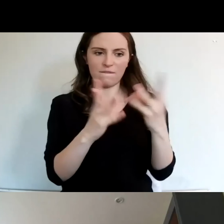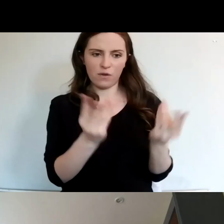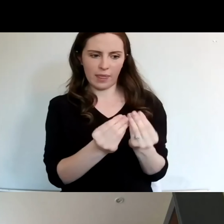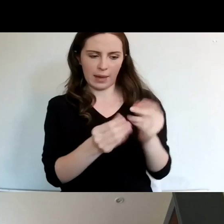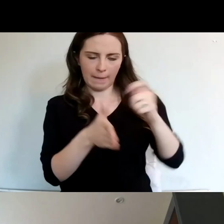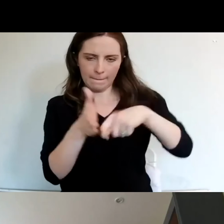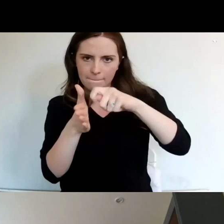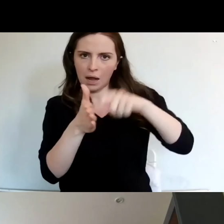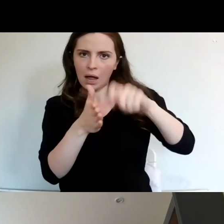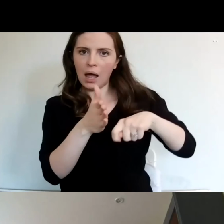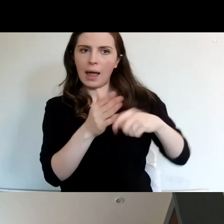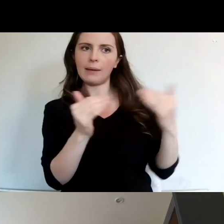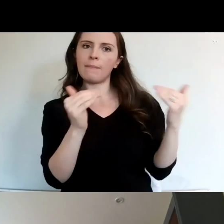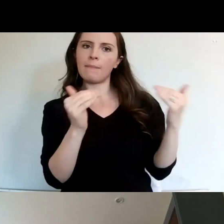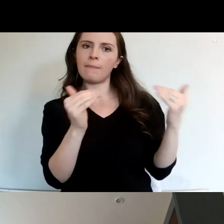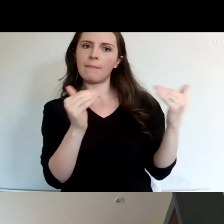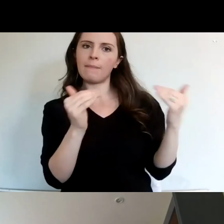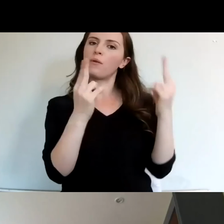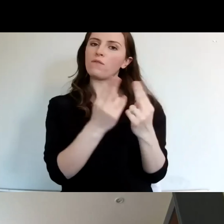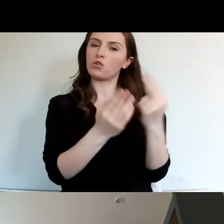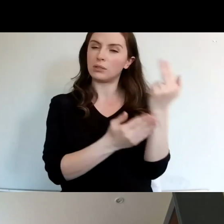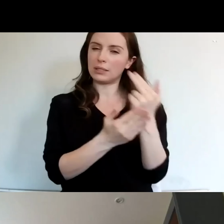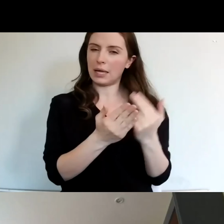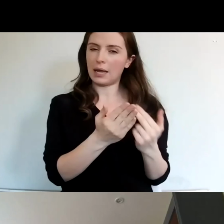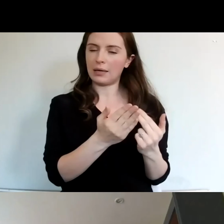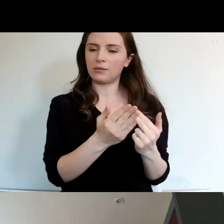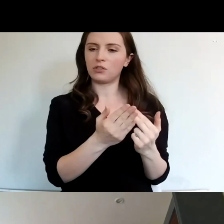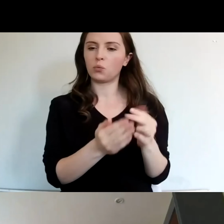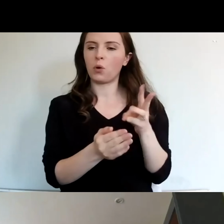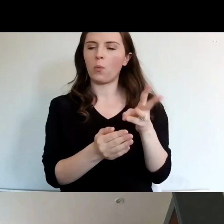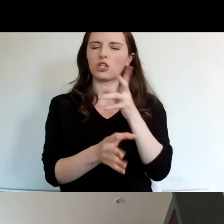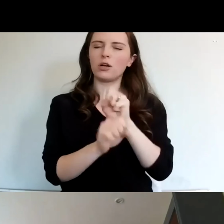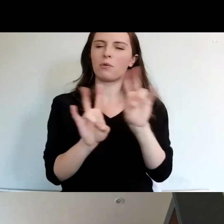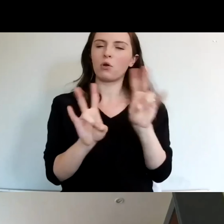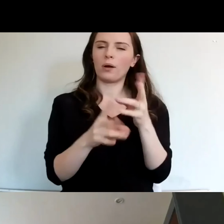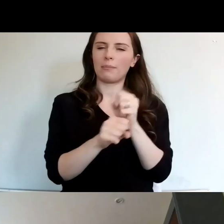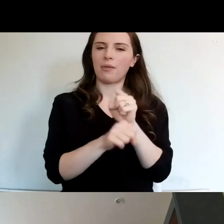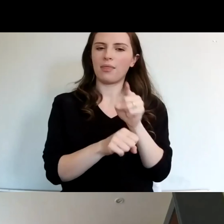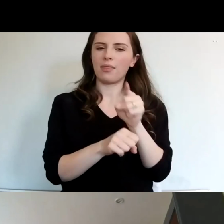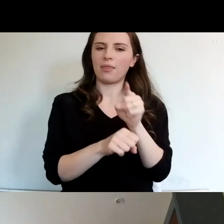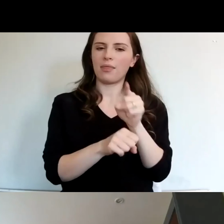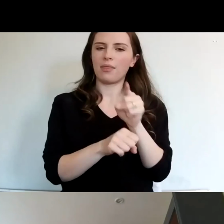so we'll have a brief look at that. Accessible information provision,